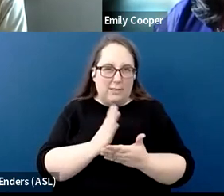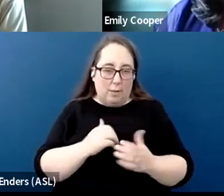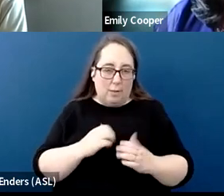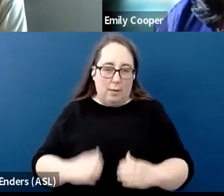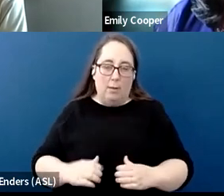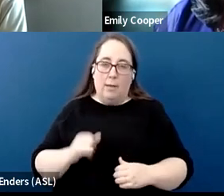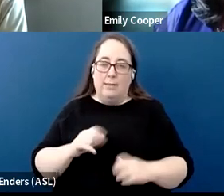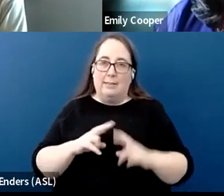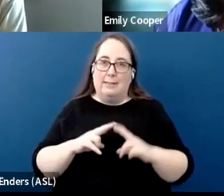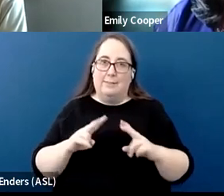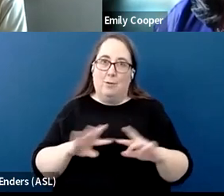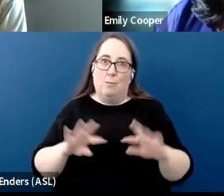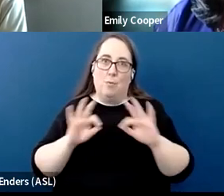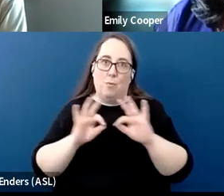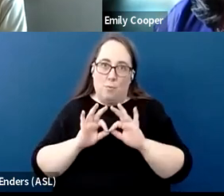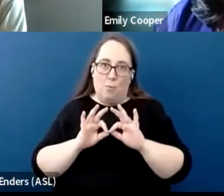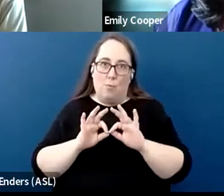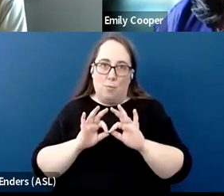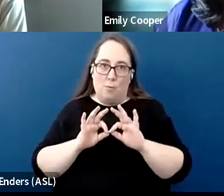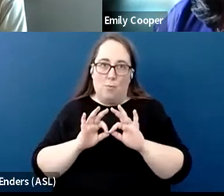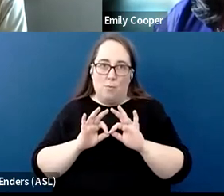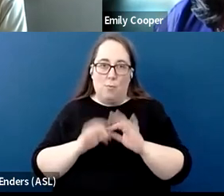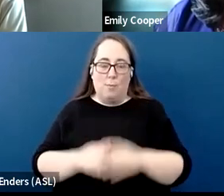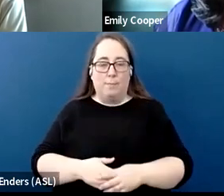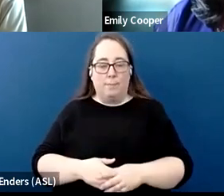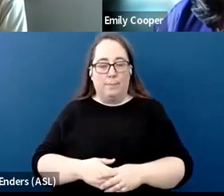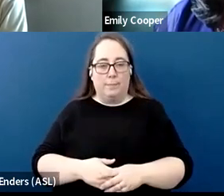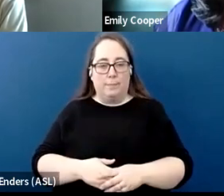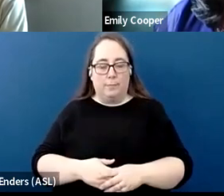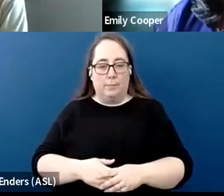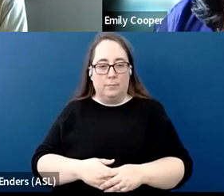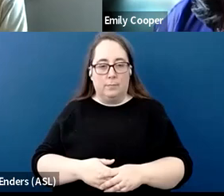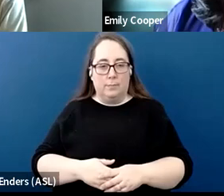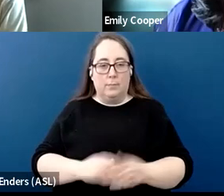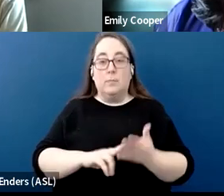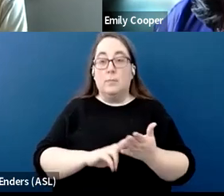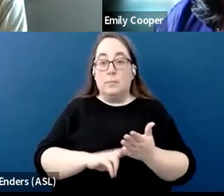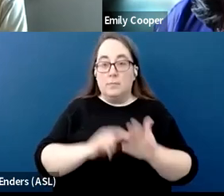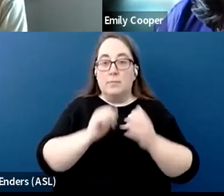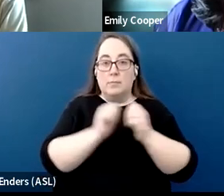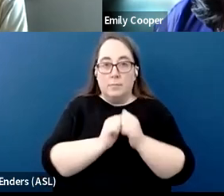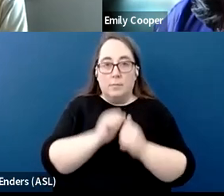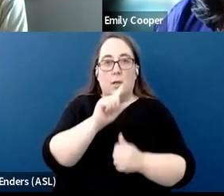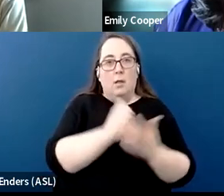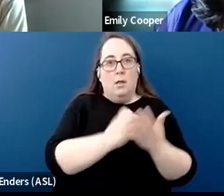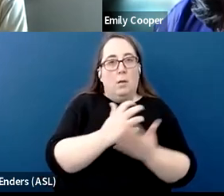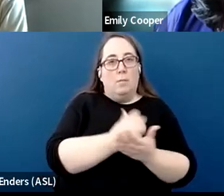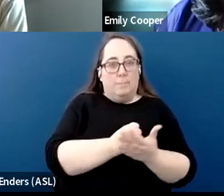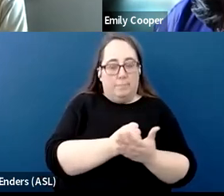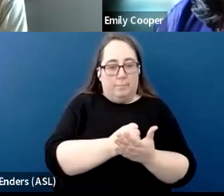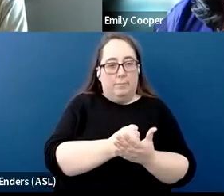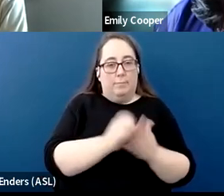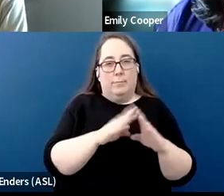EHB came in, we decided to project base our estate voucher so we can support more development projects, get more building particularly